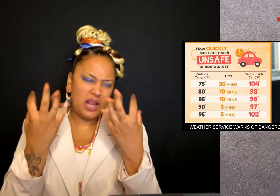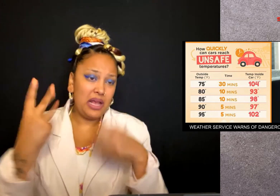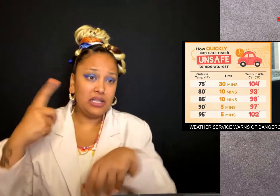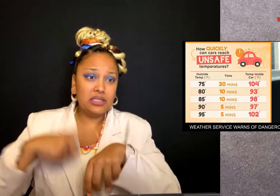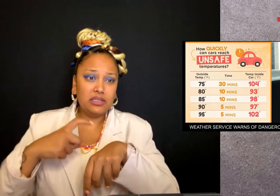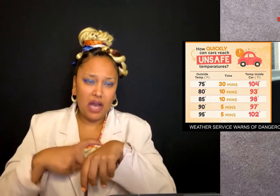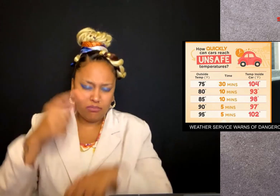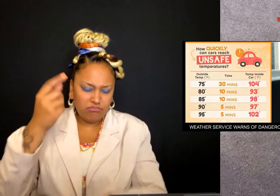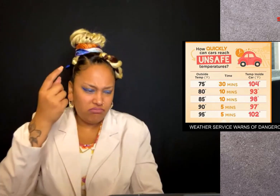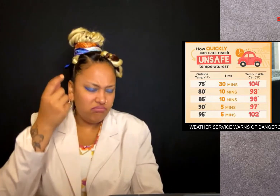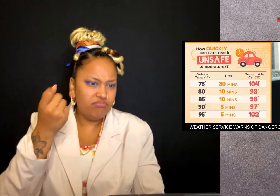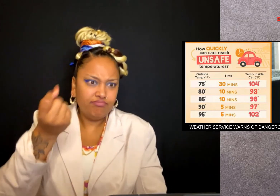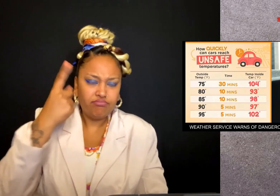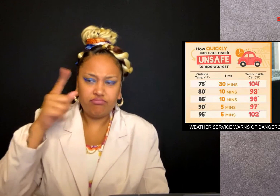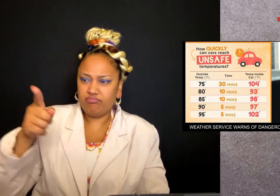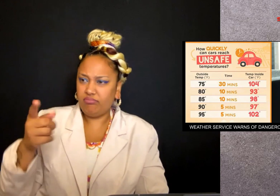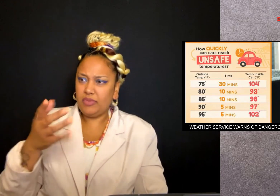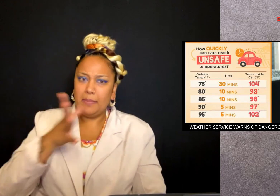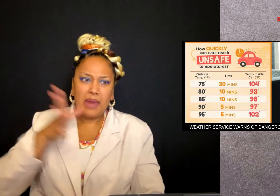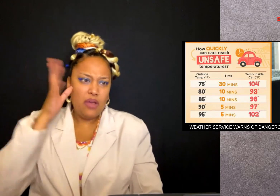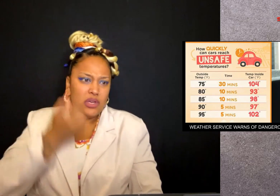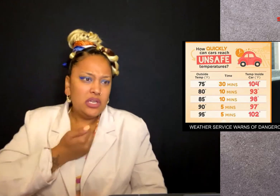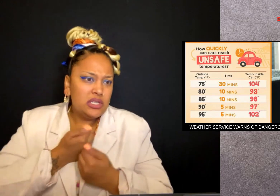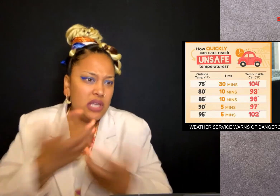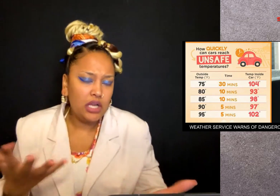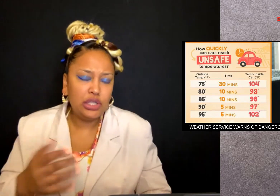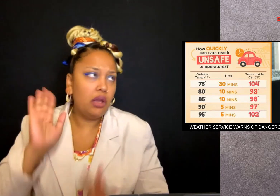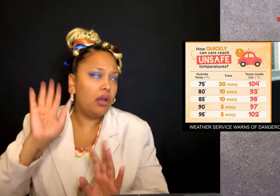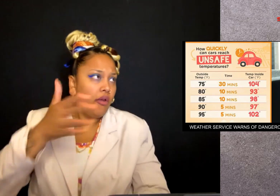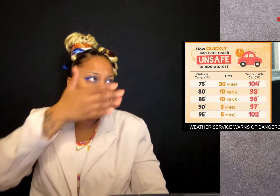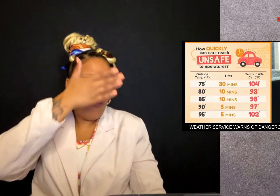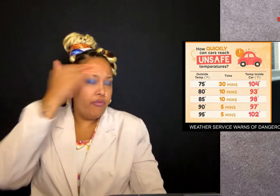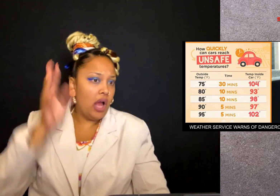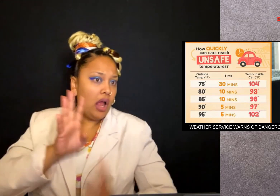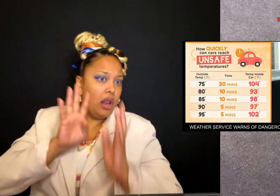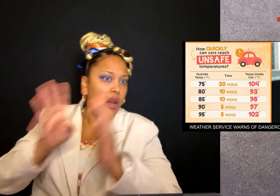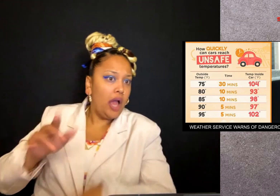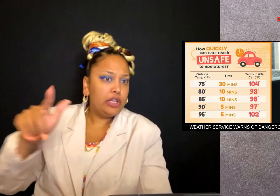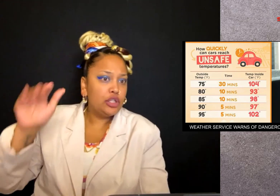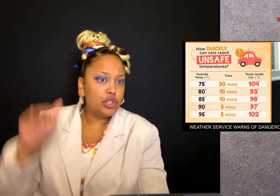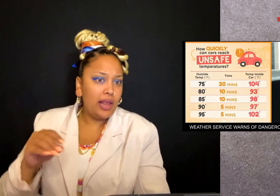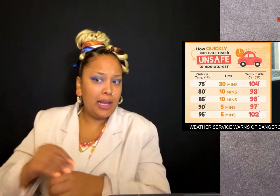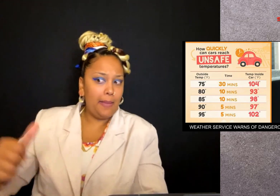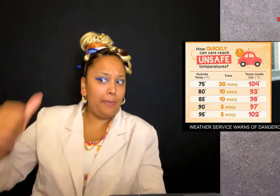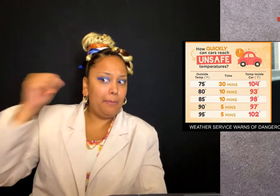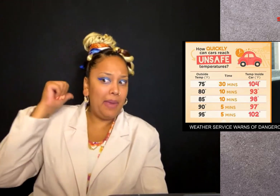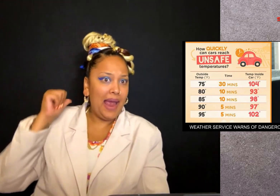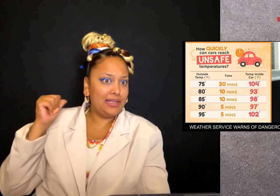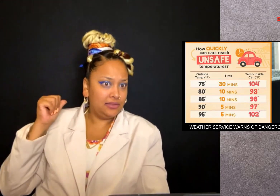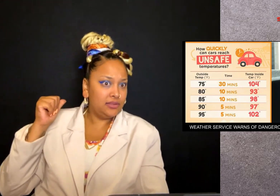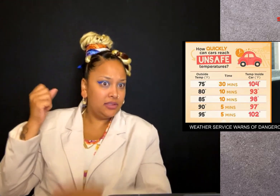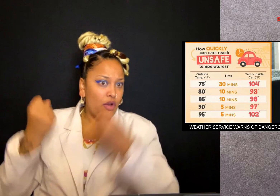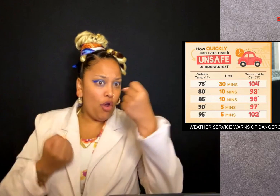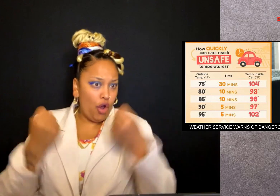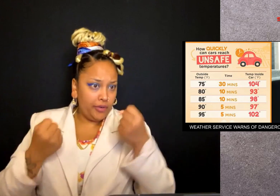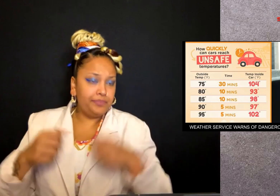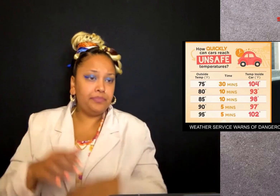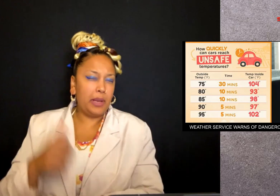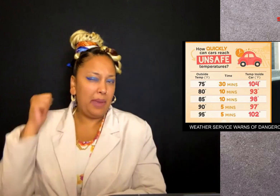emergency room doctors say many times exhausted parents accidentally forget their child is in the backseat of the car